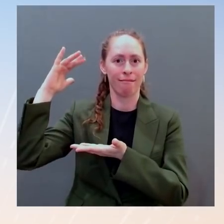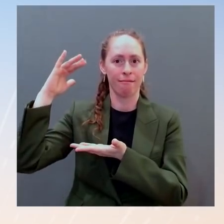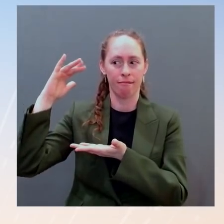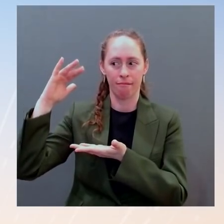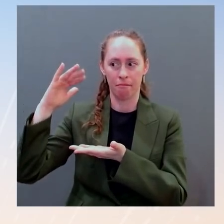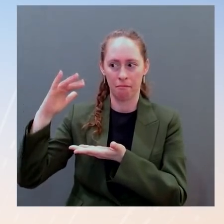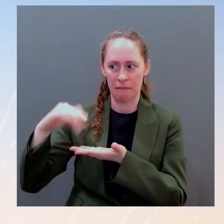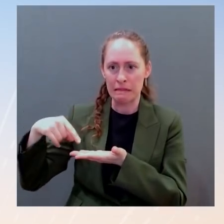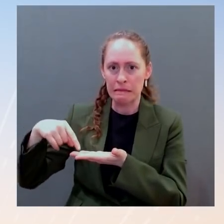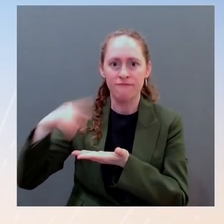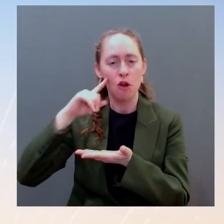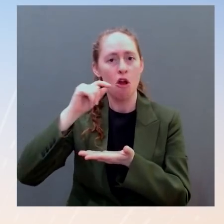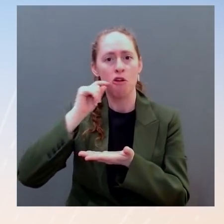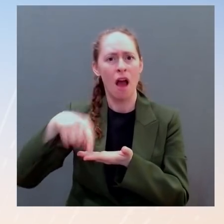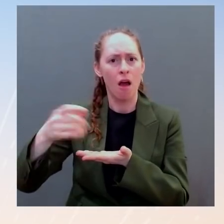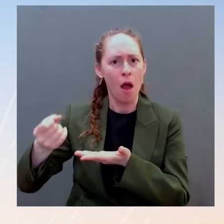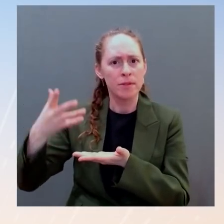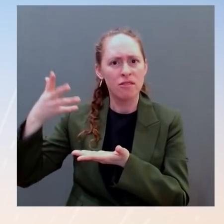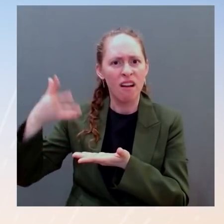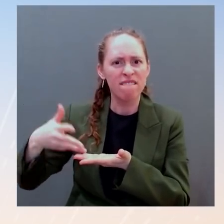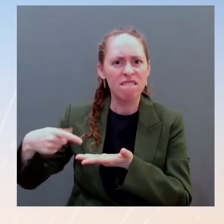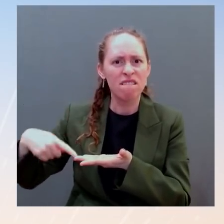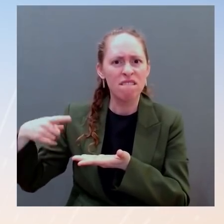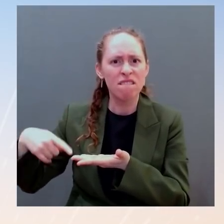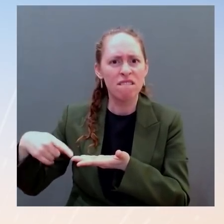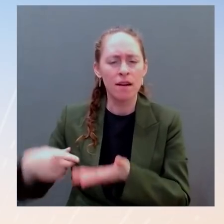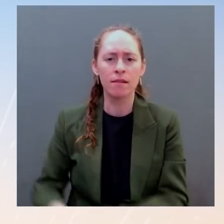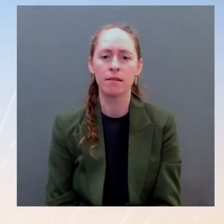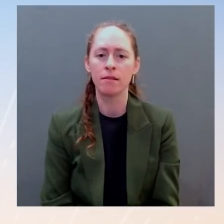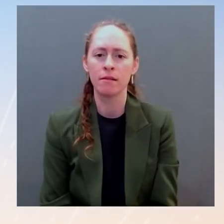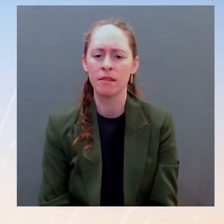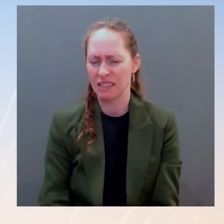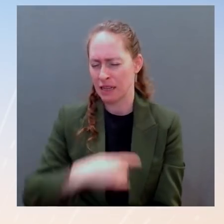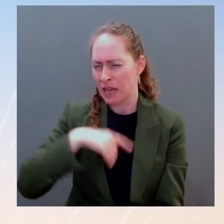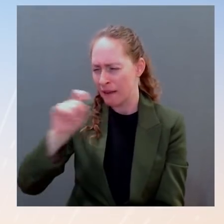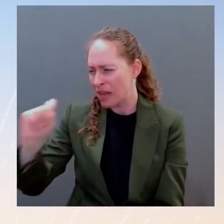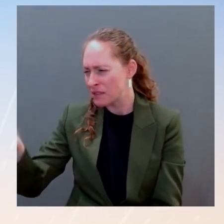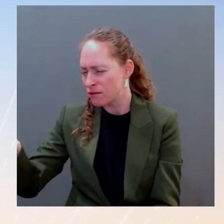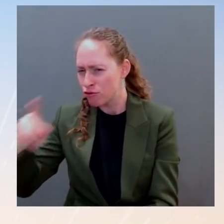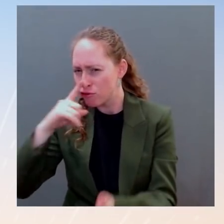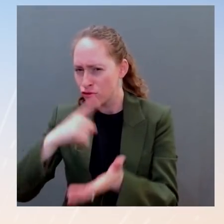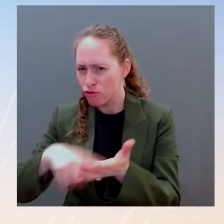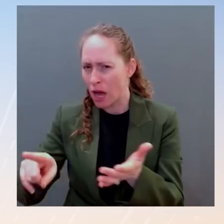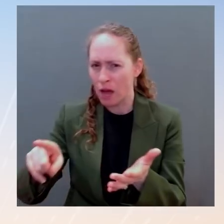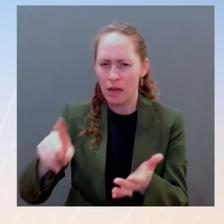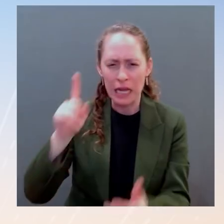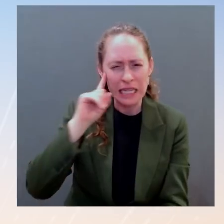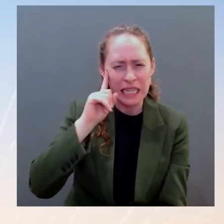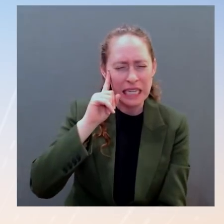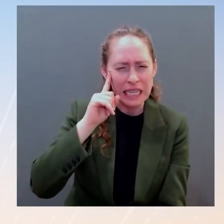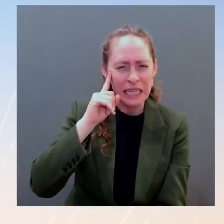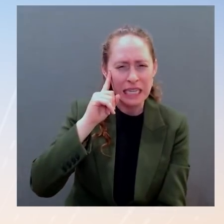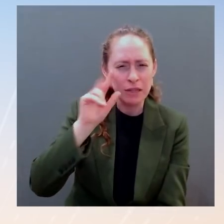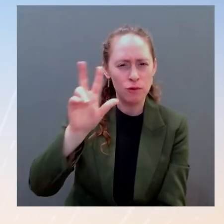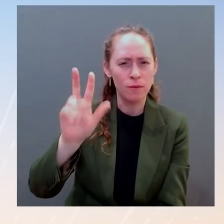exact number. It was almost about $3.5 billion total of drawdown authority, I believe. I will double-check that number for you.